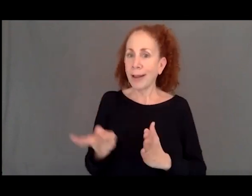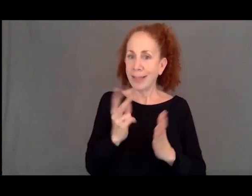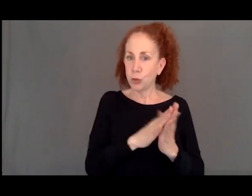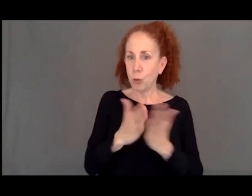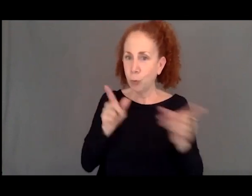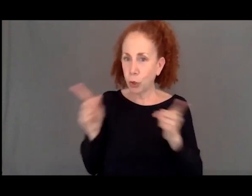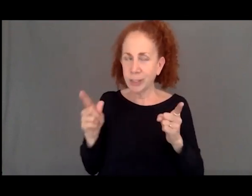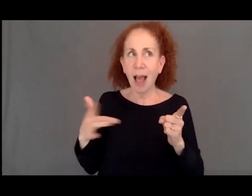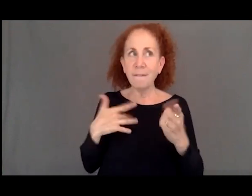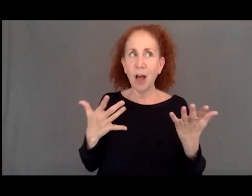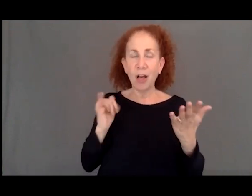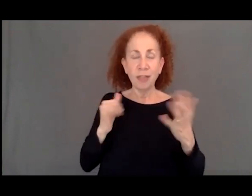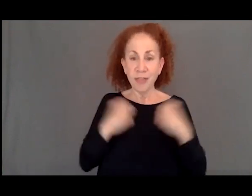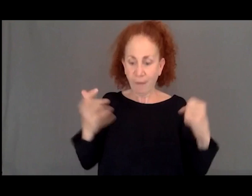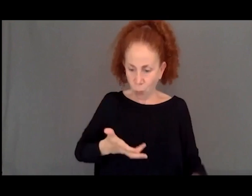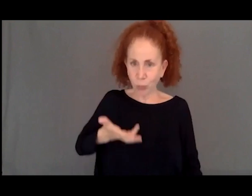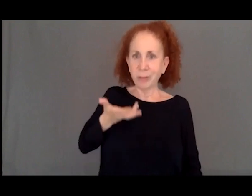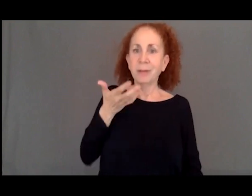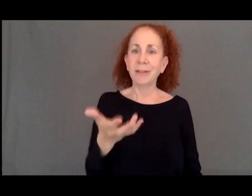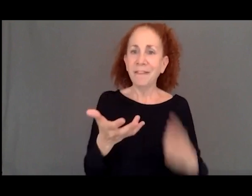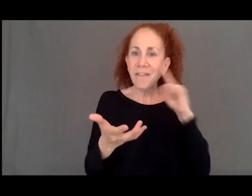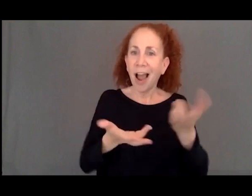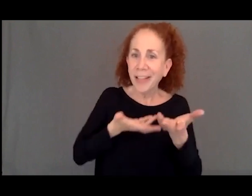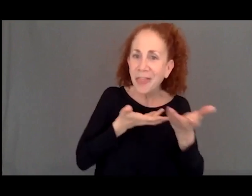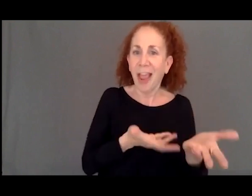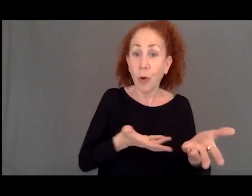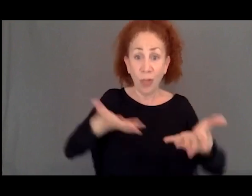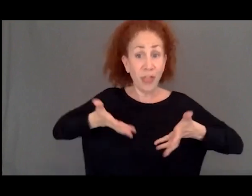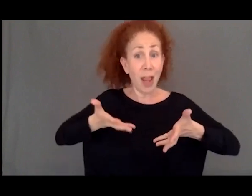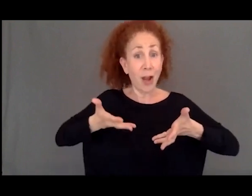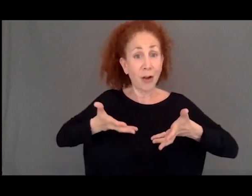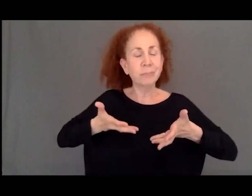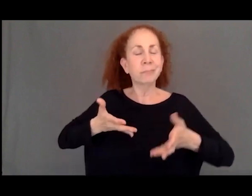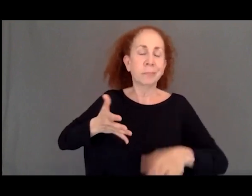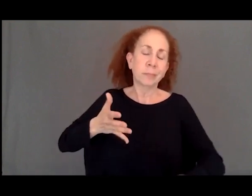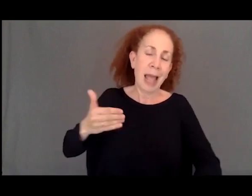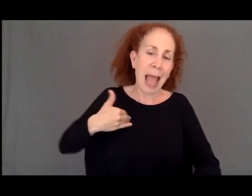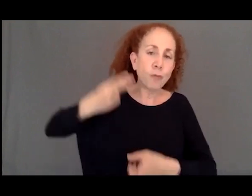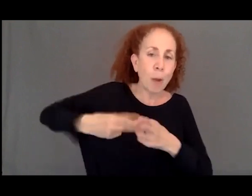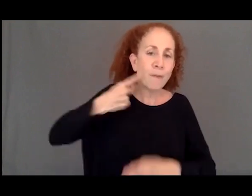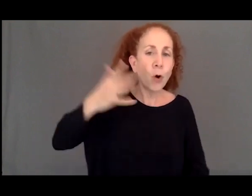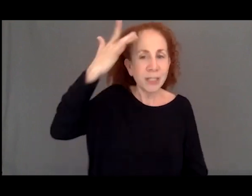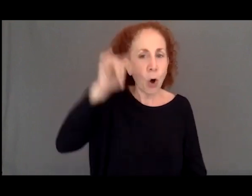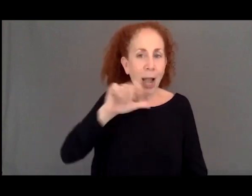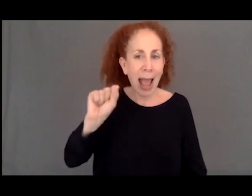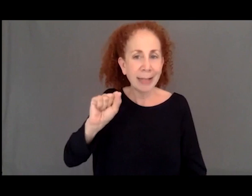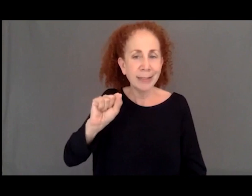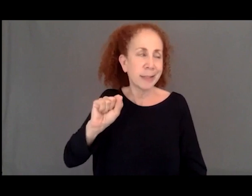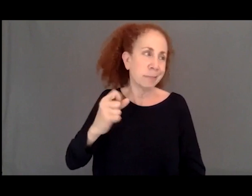was liberating that voice within myself. I think it had always lurked there, because I've long had a reputation as a smart-ass outside of academia.